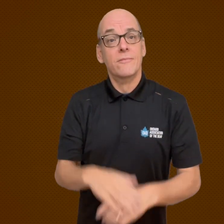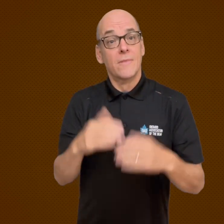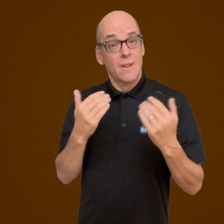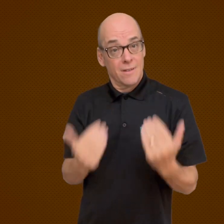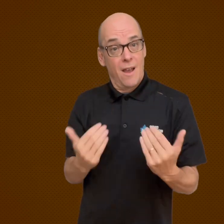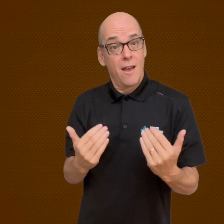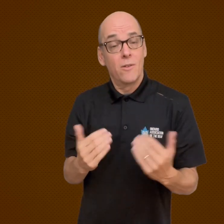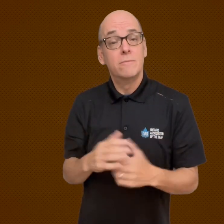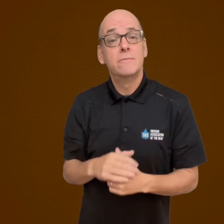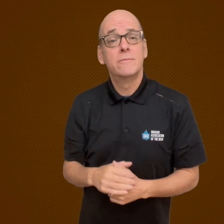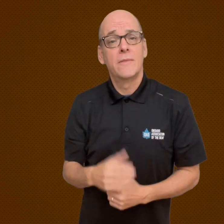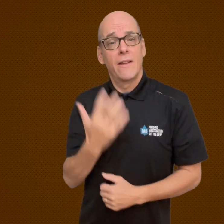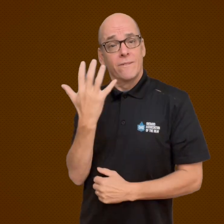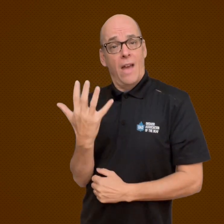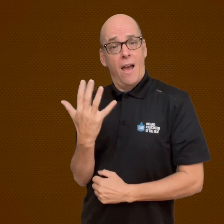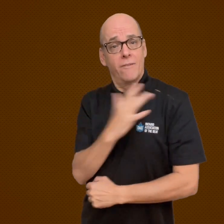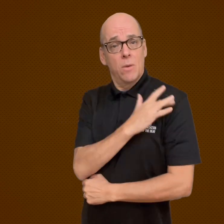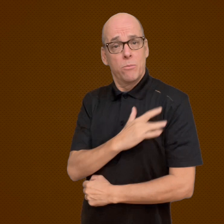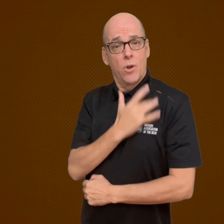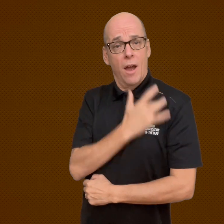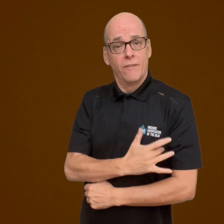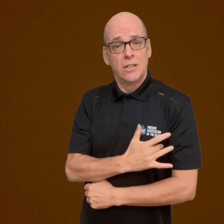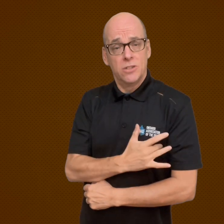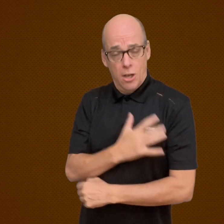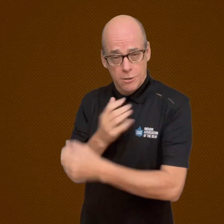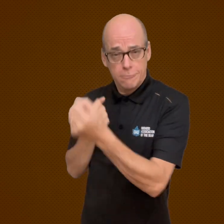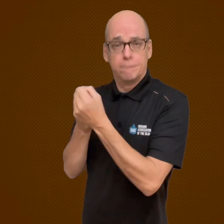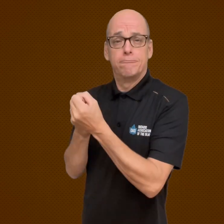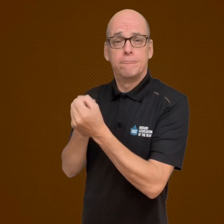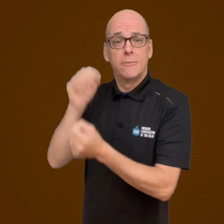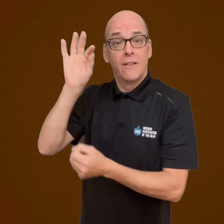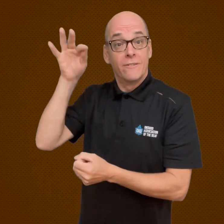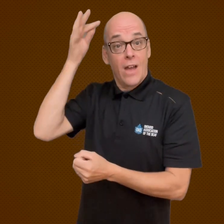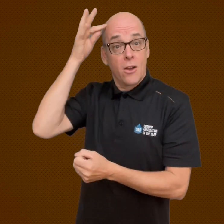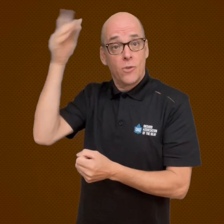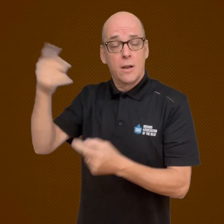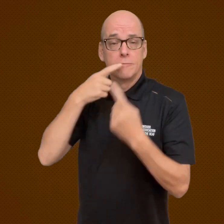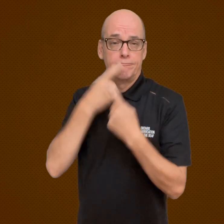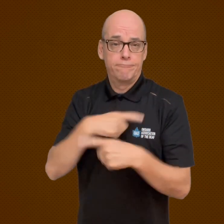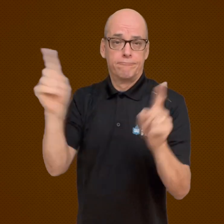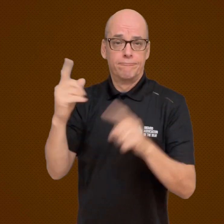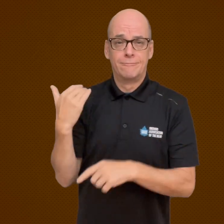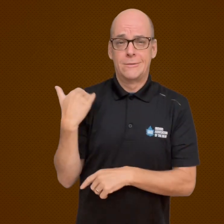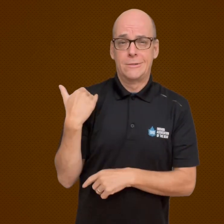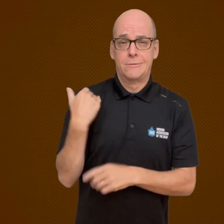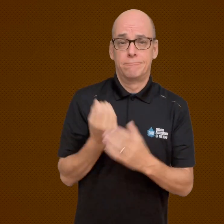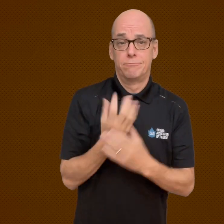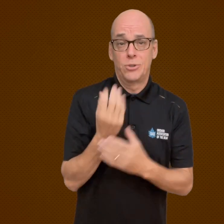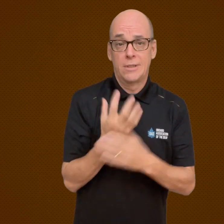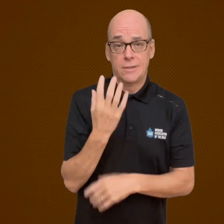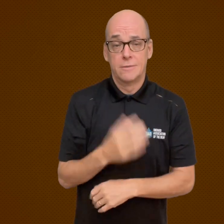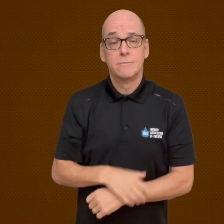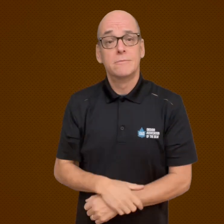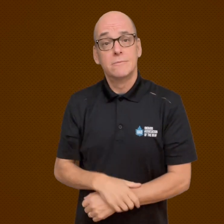Last spring, five provinces support the federal government's decision that